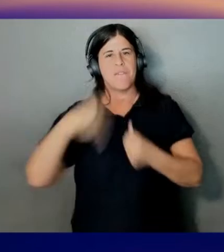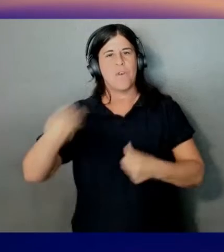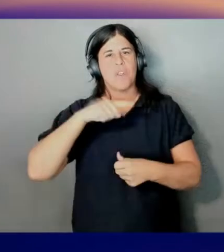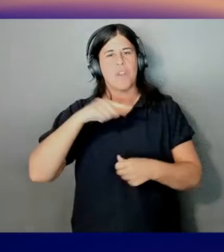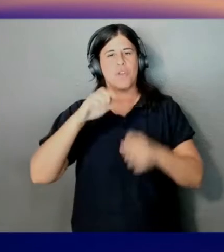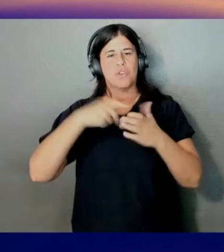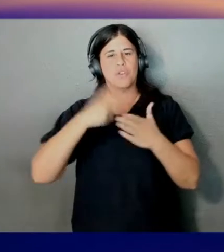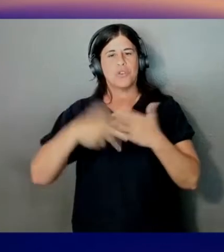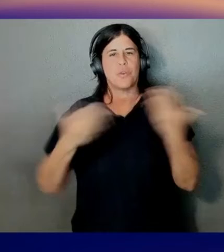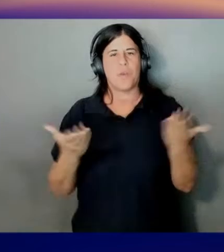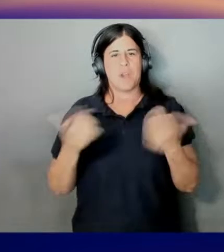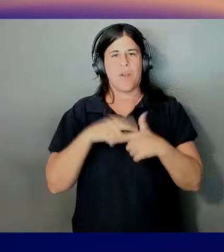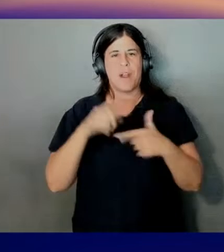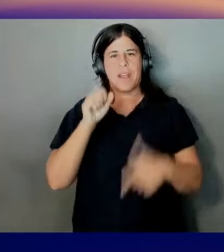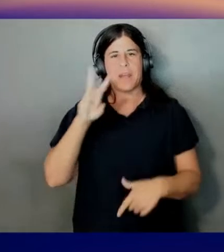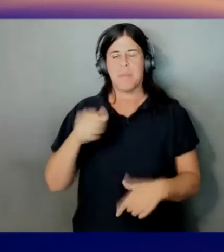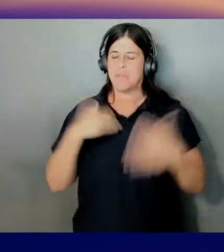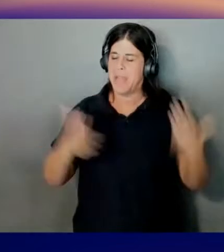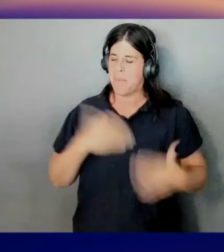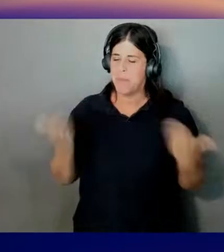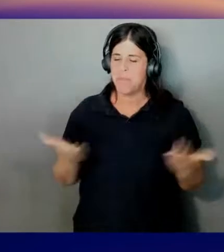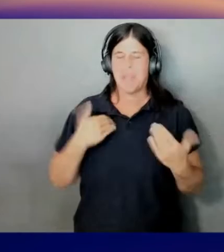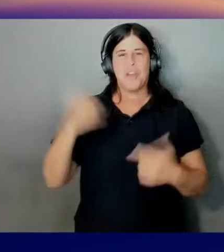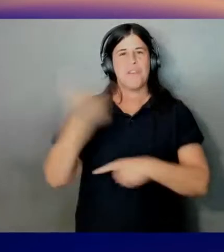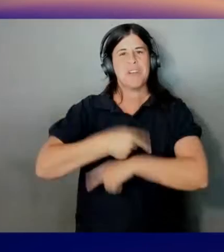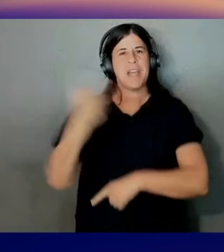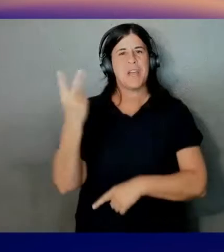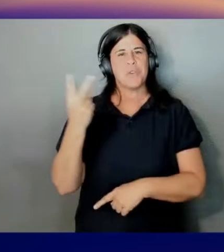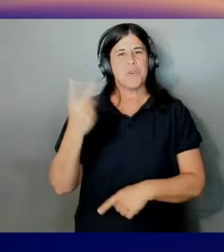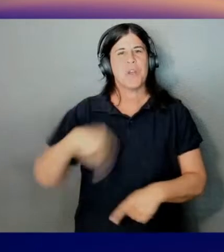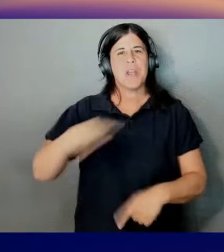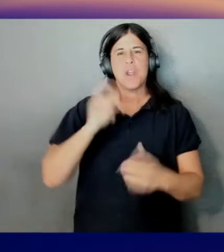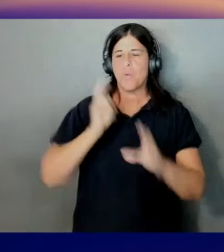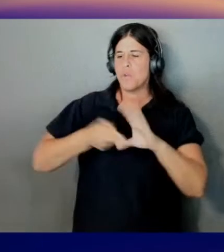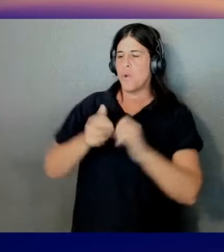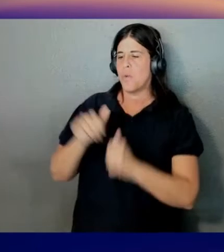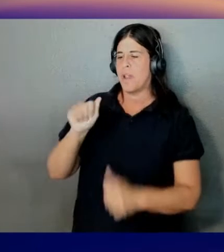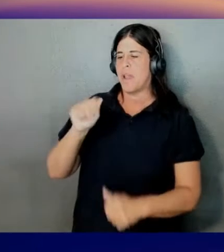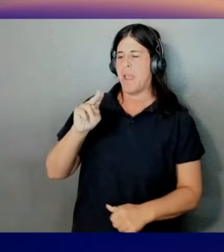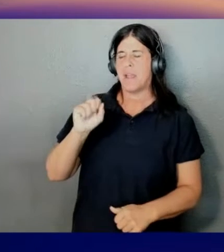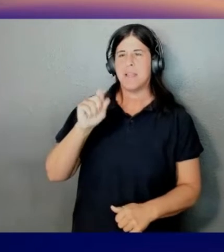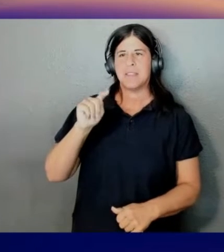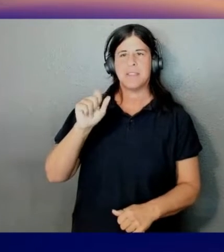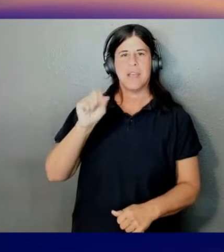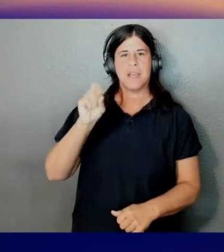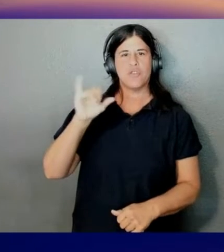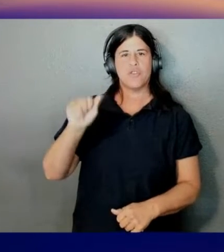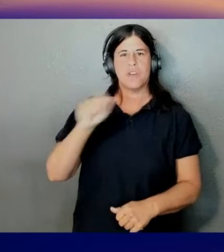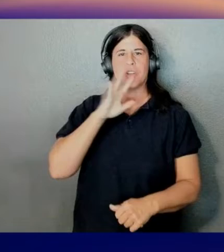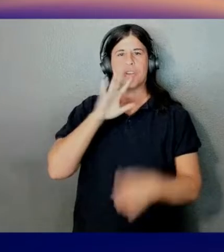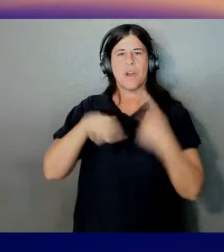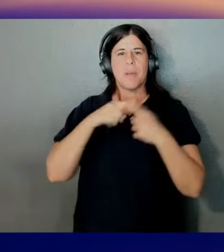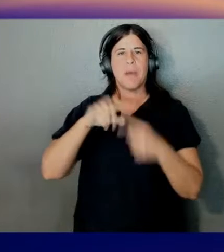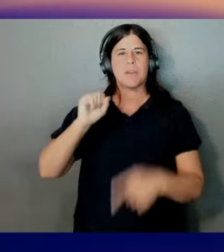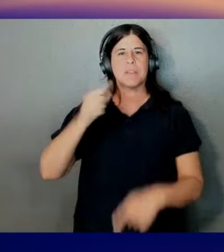Great to be back at day two. And for this session, we are joined by Anastasia to talk about SageMaker canvas. So Anastasia, please introduce yourself